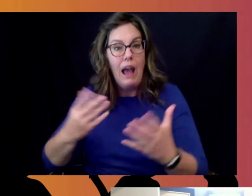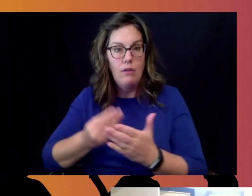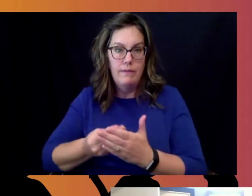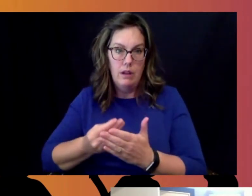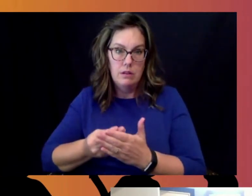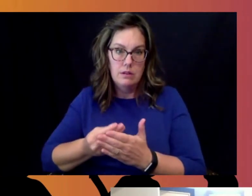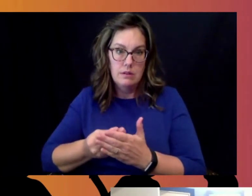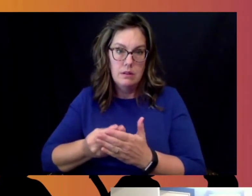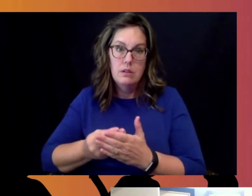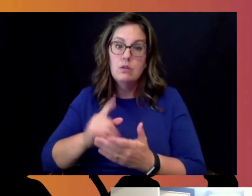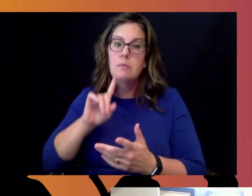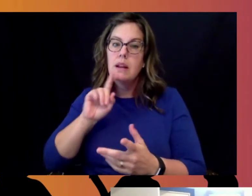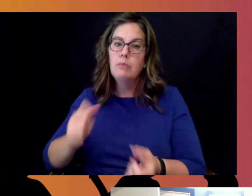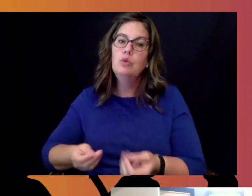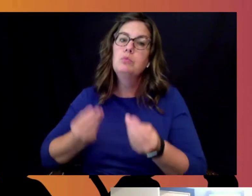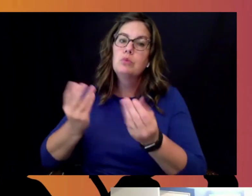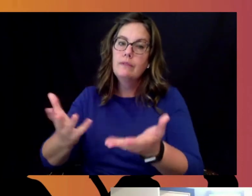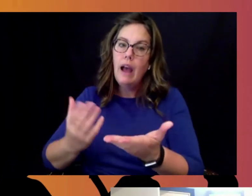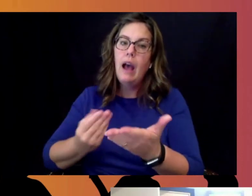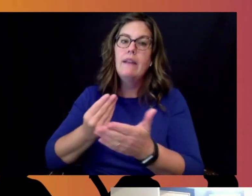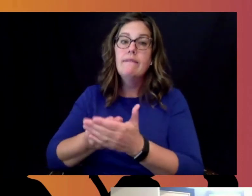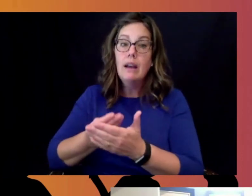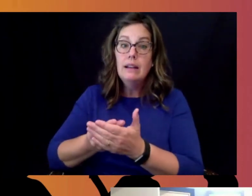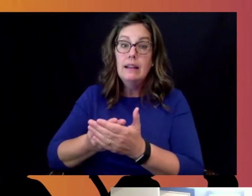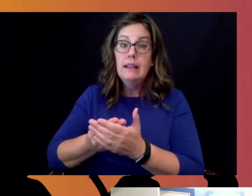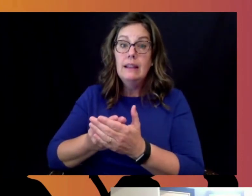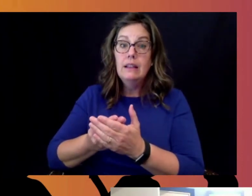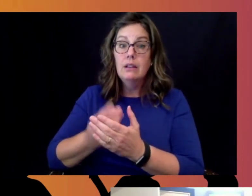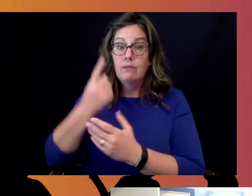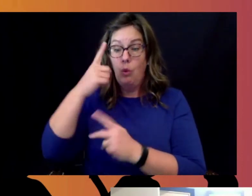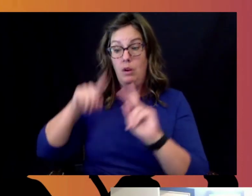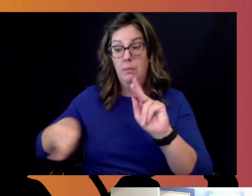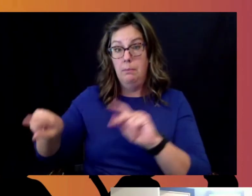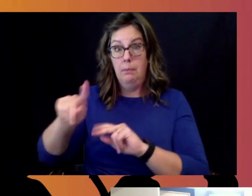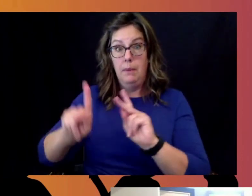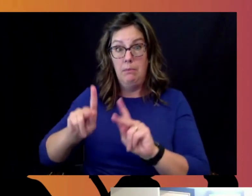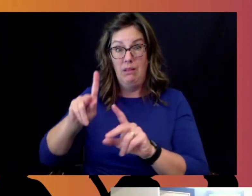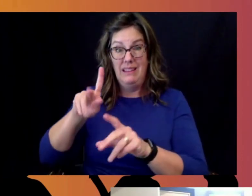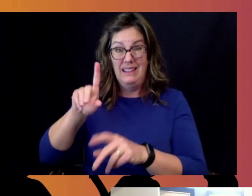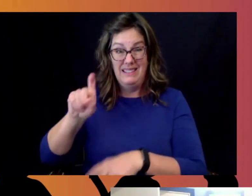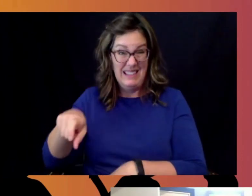funding for folks in need has always been something that we're proud to be able to do